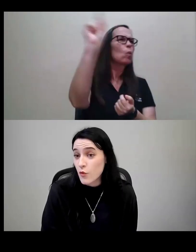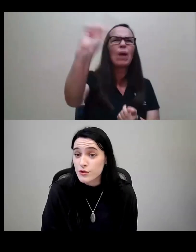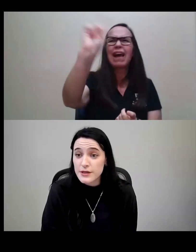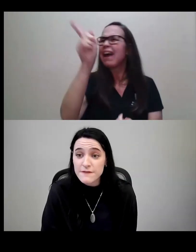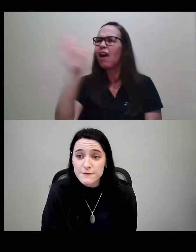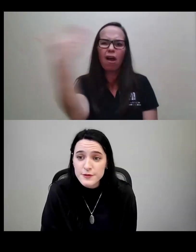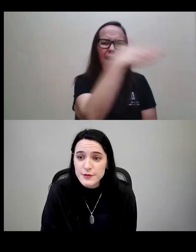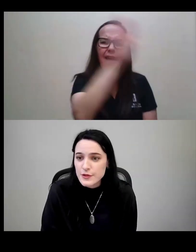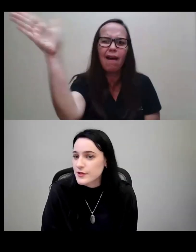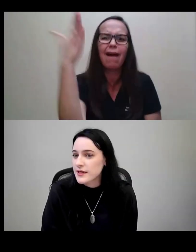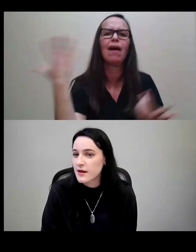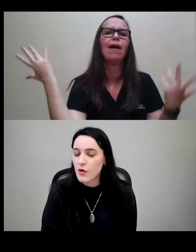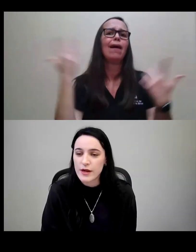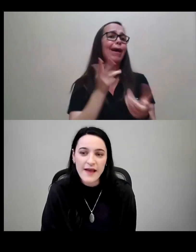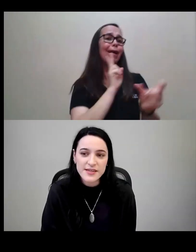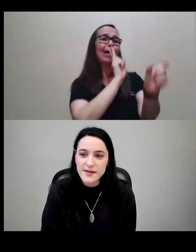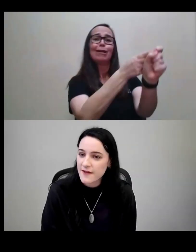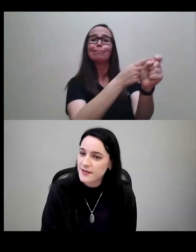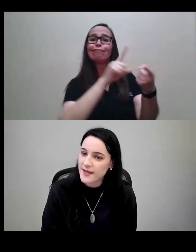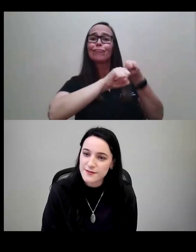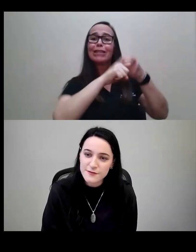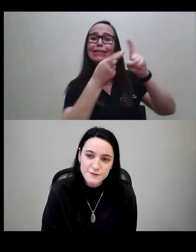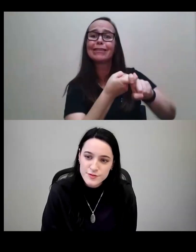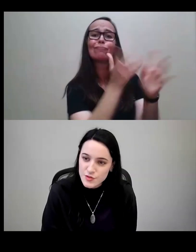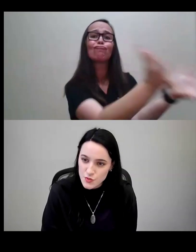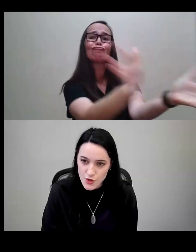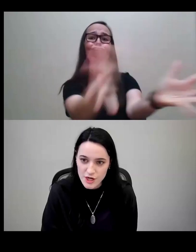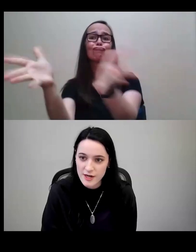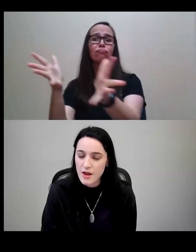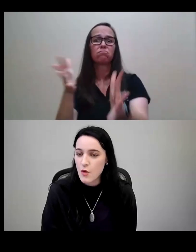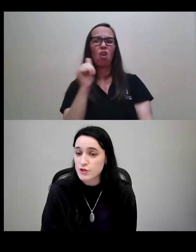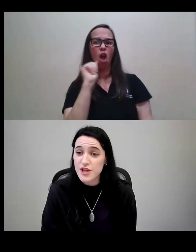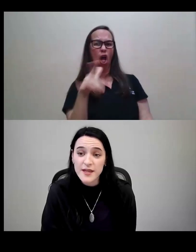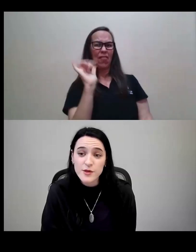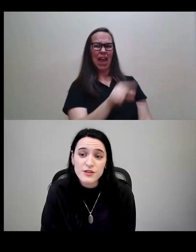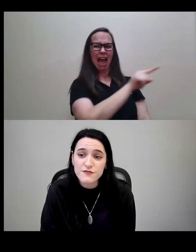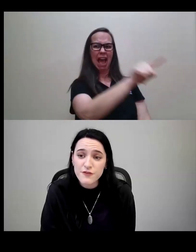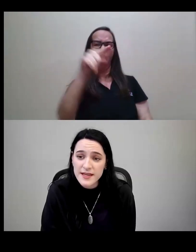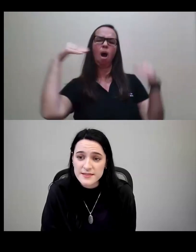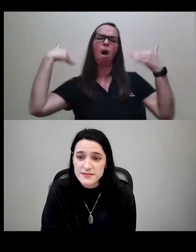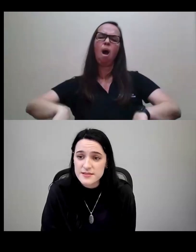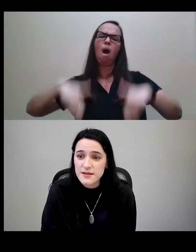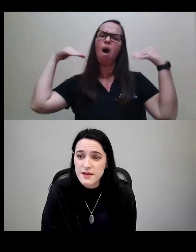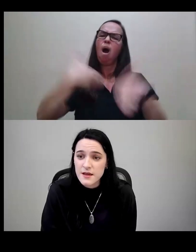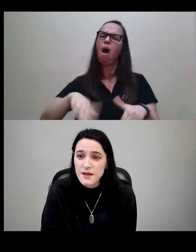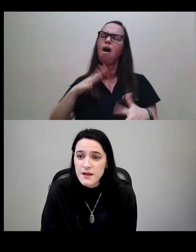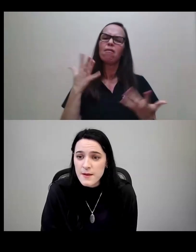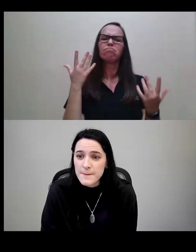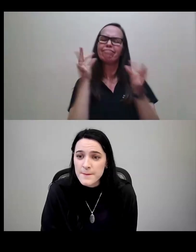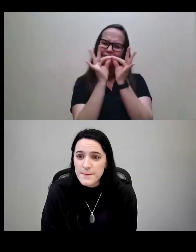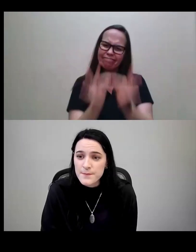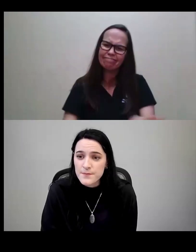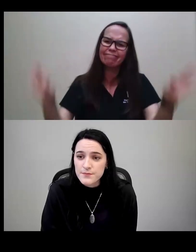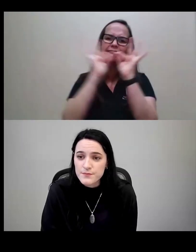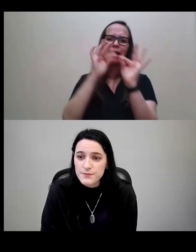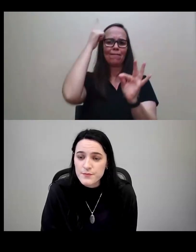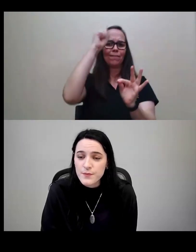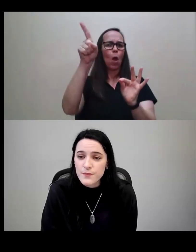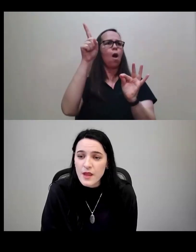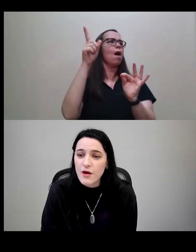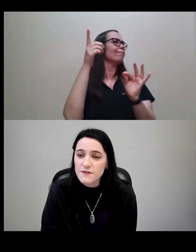they're ordering food or having to navigate in the food store or chatting with friends.